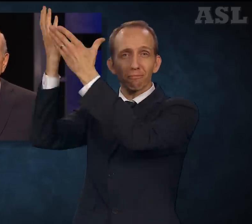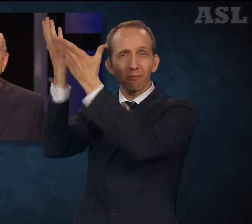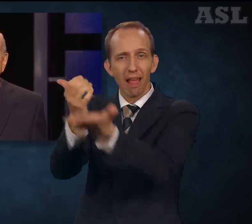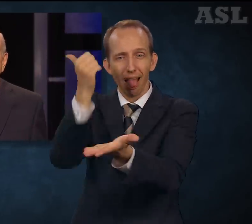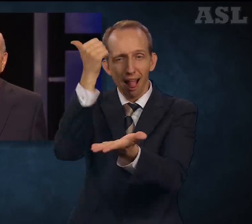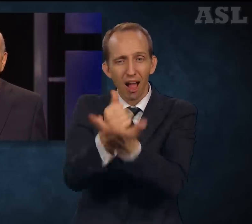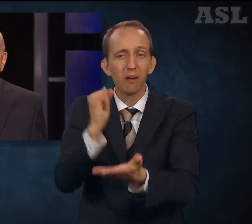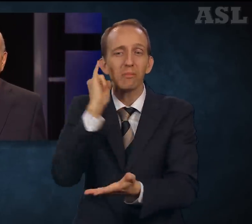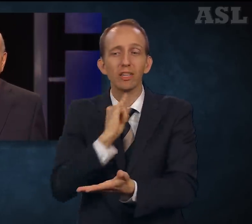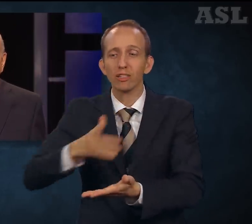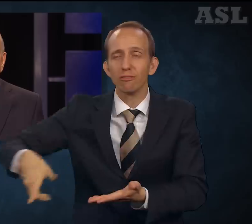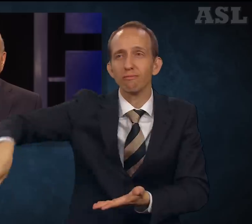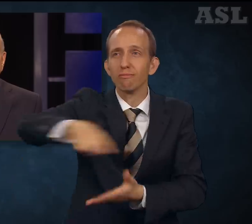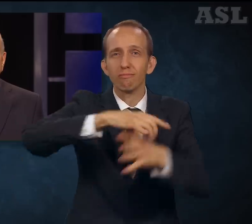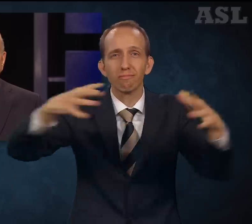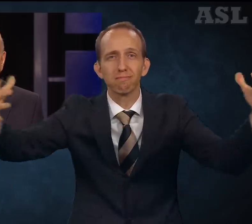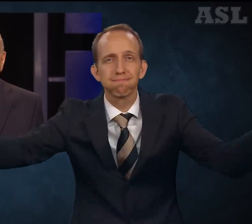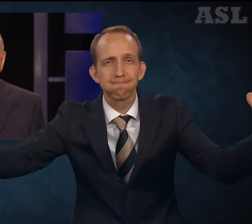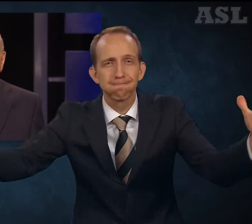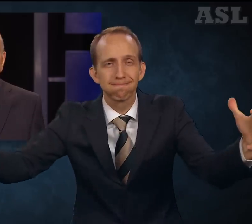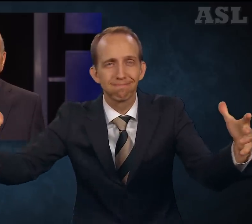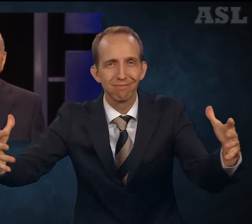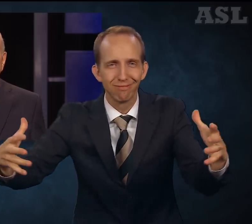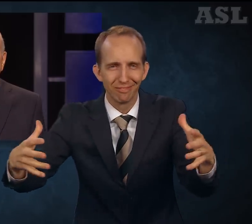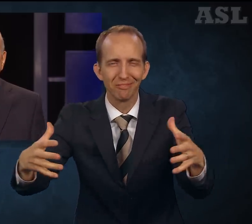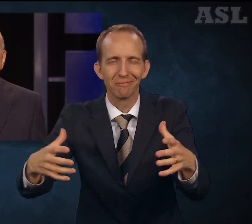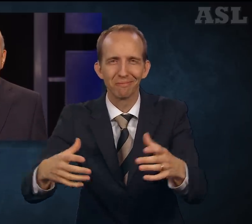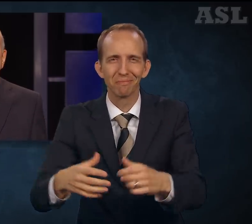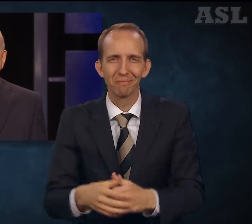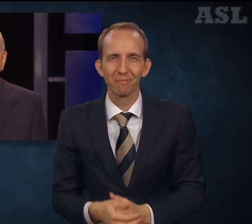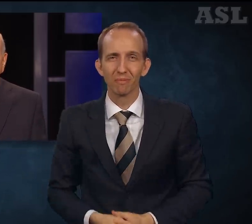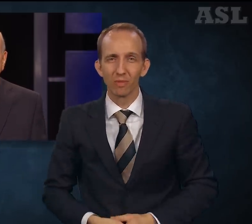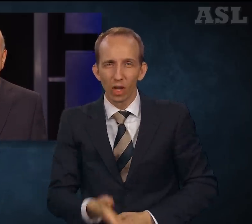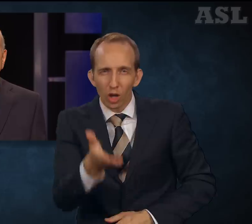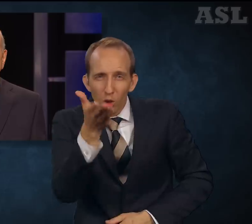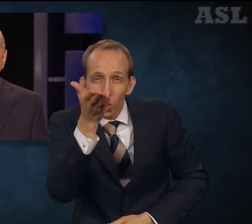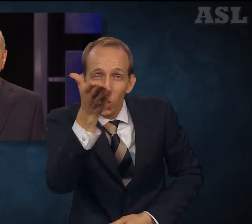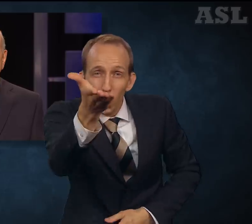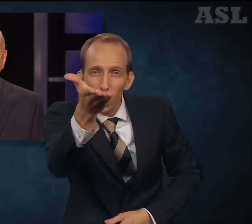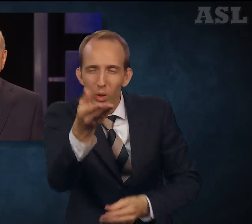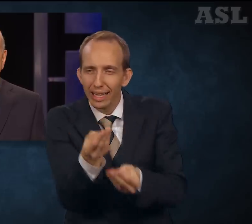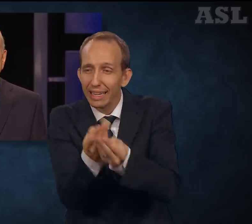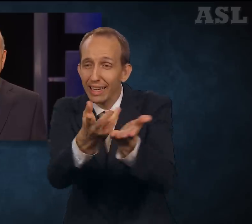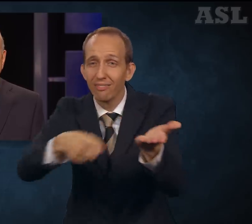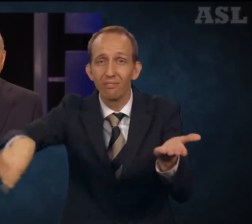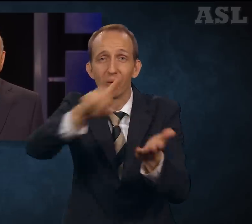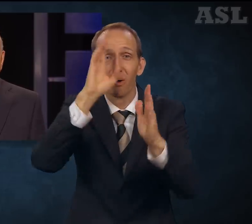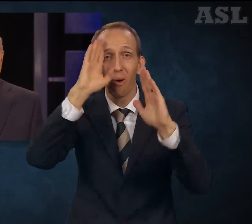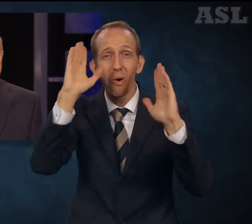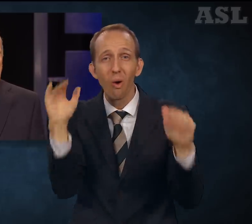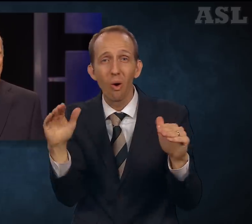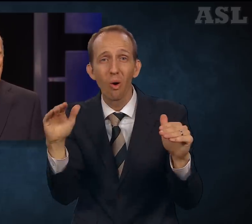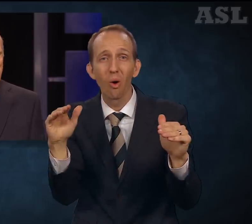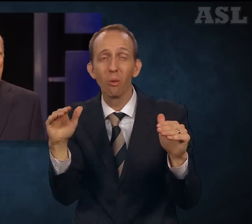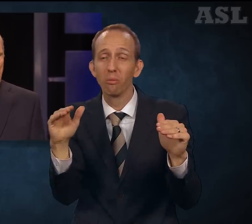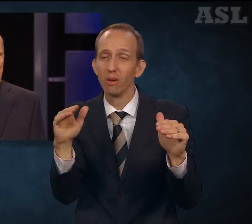THIS IS HIS CHURCH, RESTORED TO ACCOMPLISH ITS DIVINE DESTINY, INCLUDING THE PROMISED GATHERING OF ISRAEL.